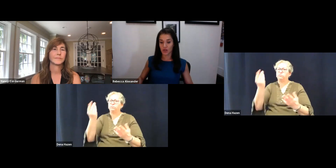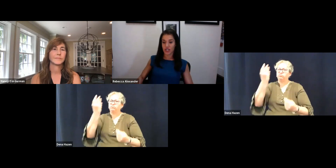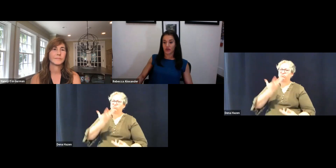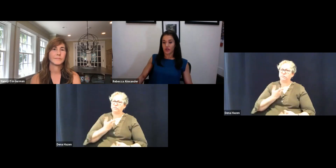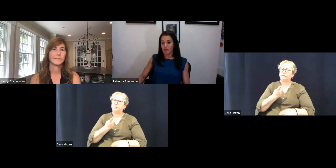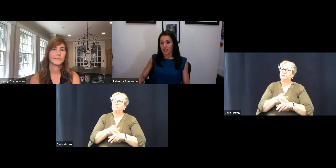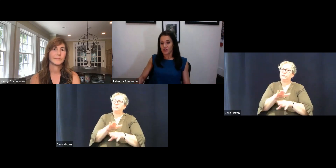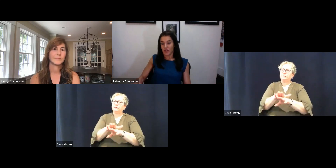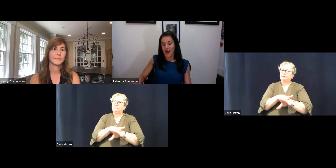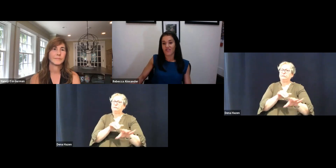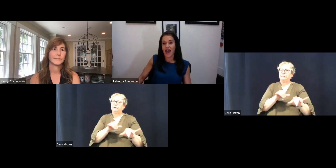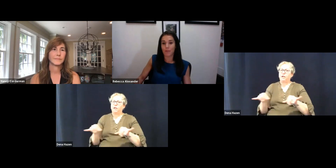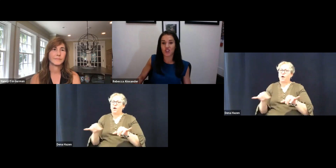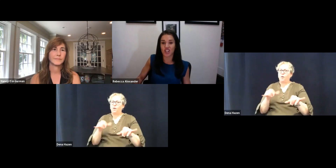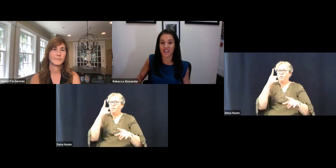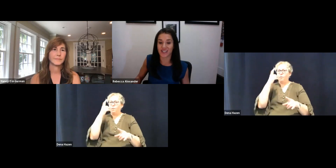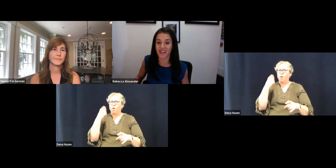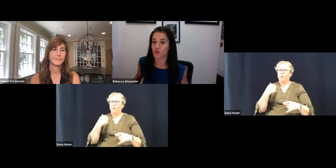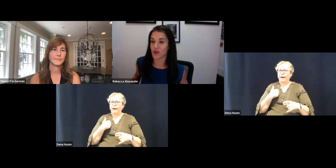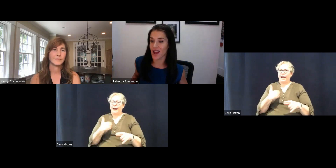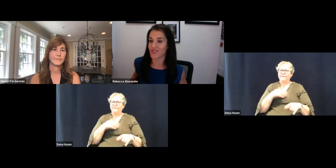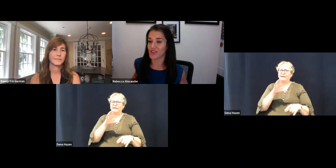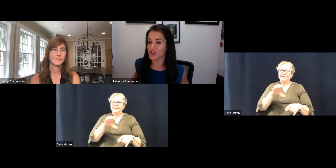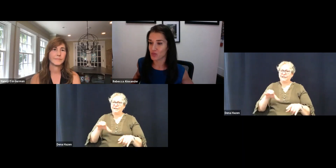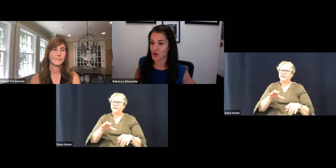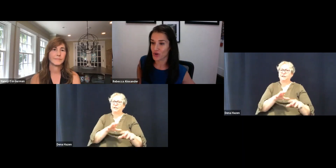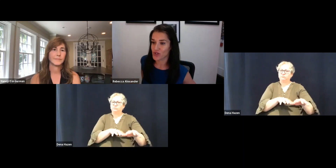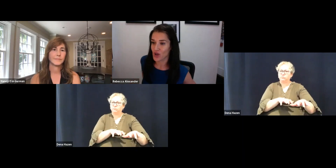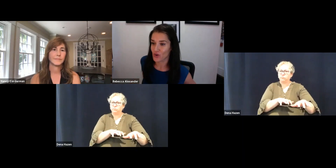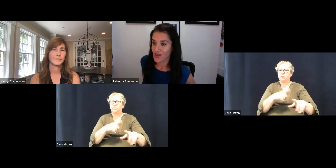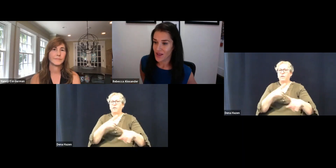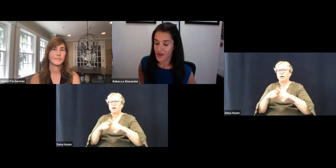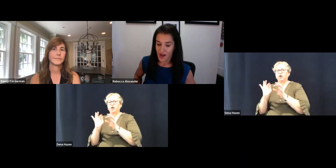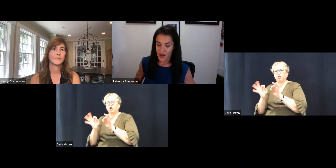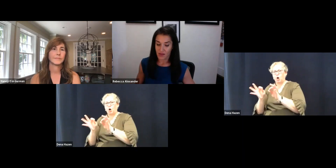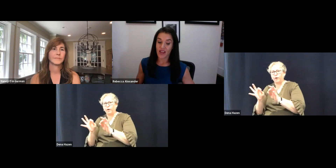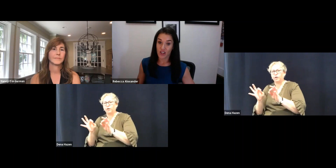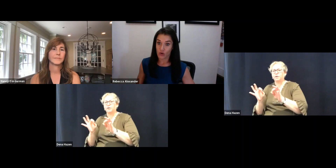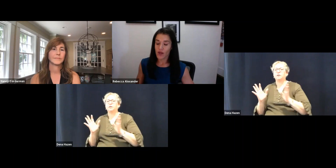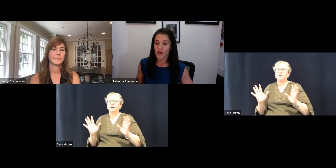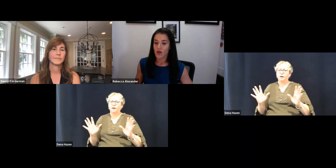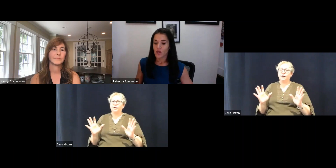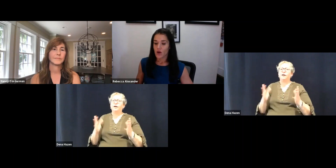Particularly because we have captioning, and we have interpreters. So thank you.